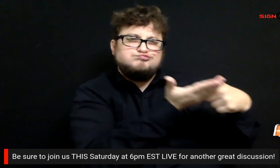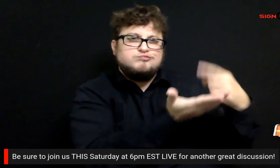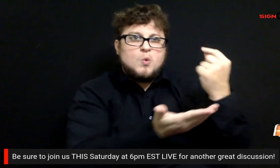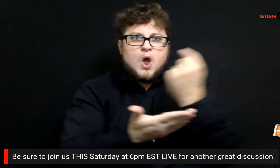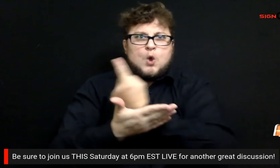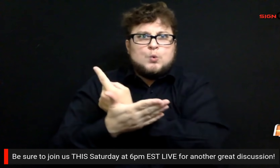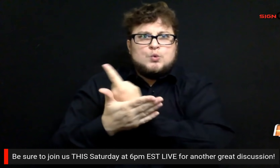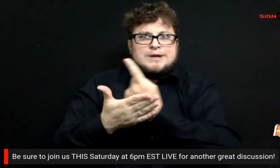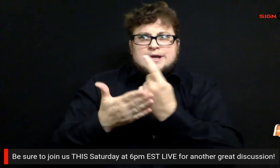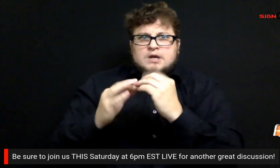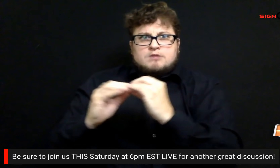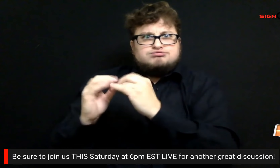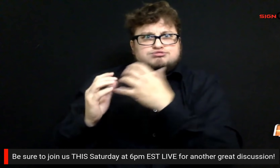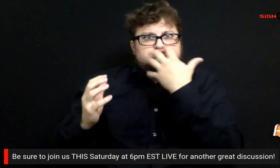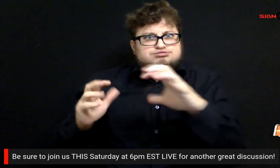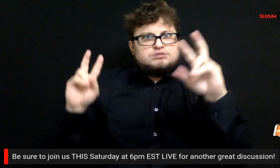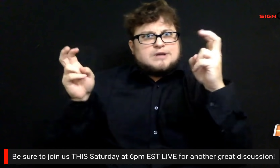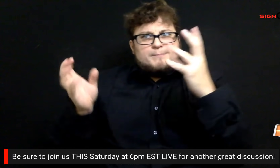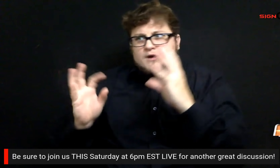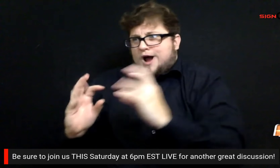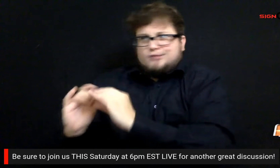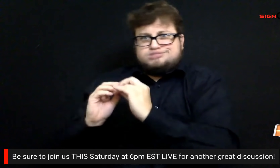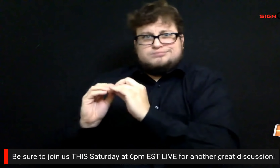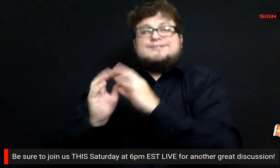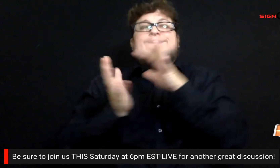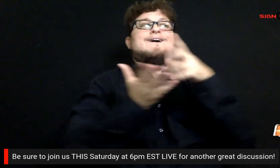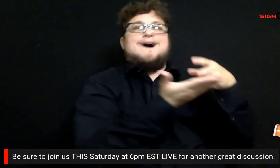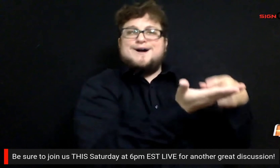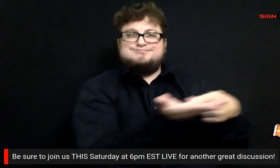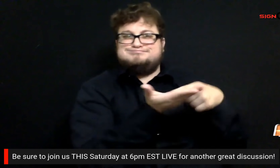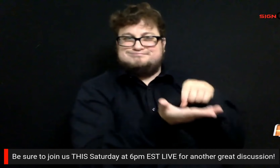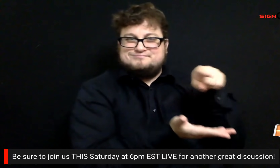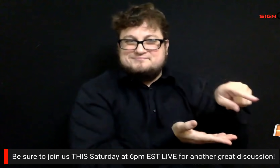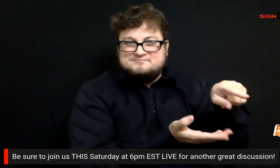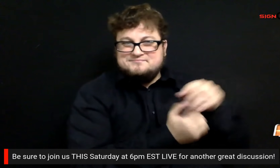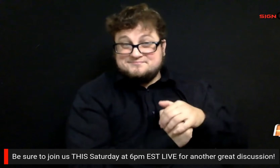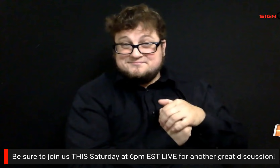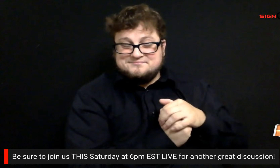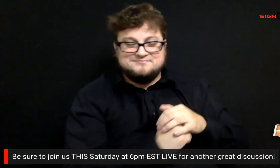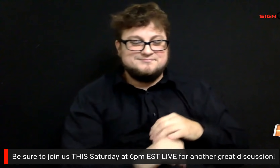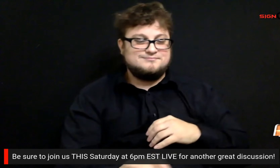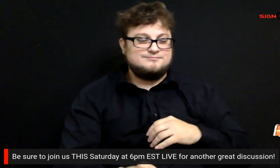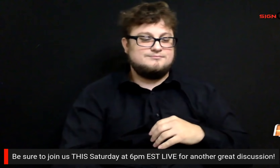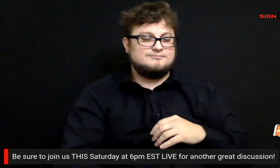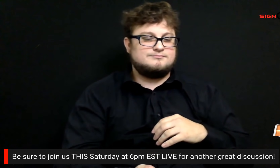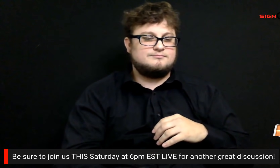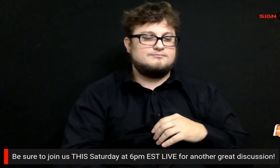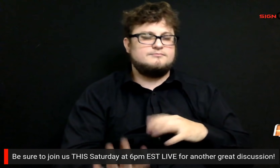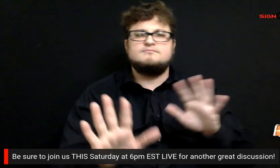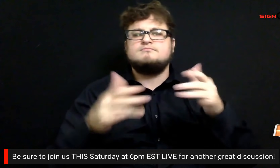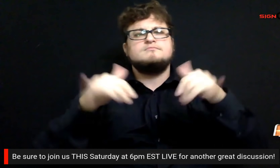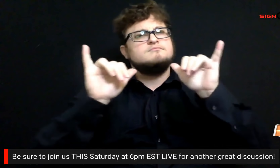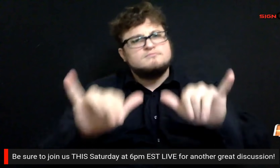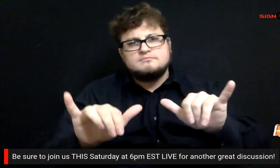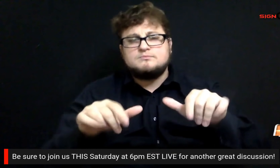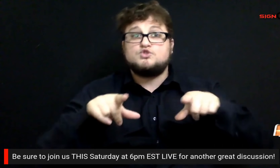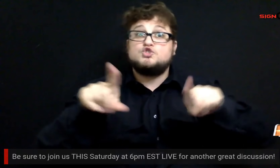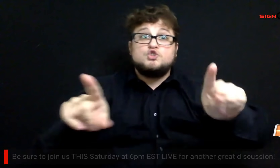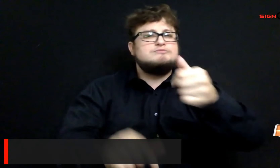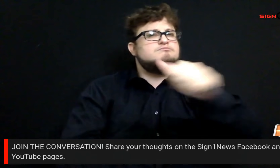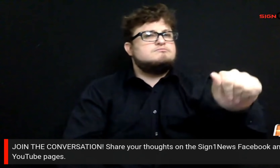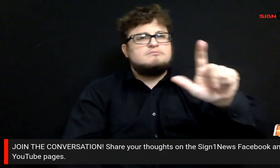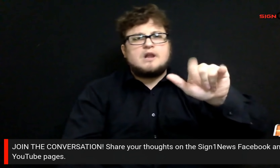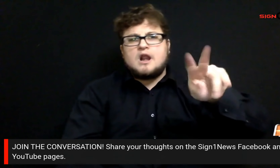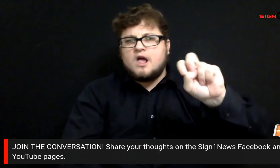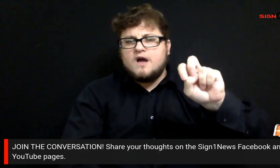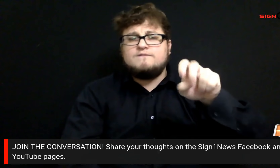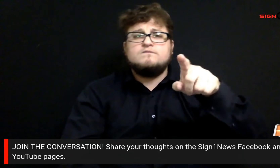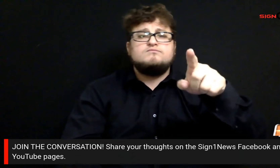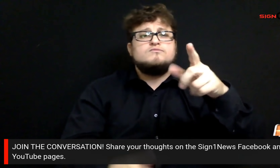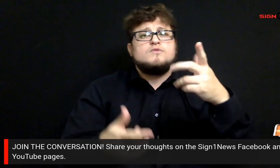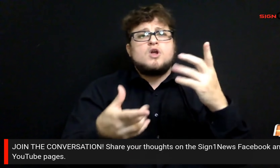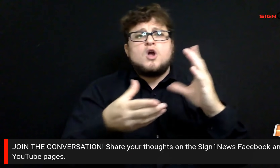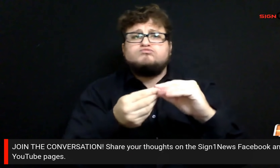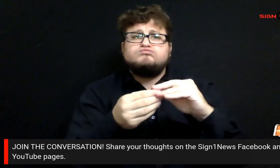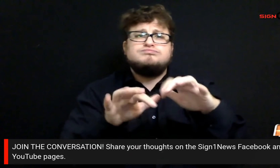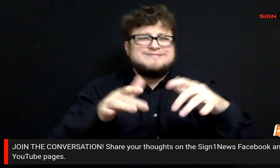to discuss the hot topics of the week again be sure to post your thoughts and comments